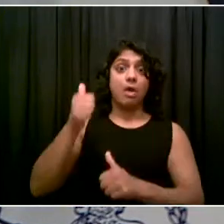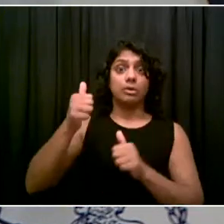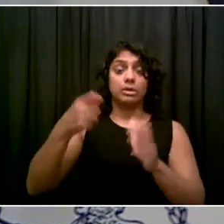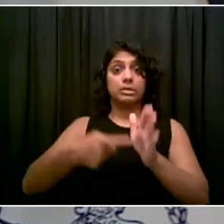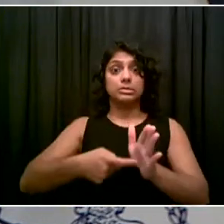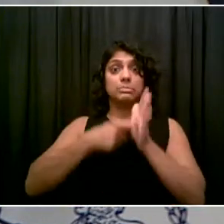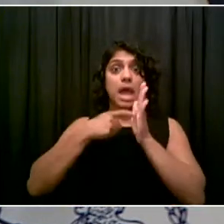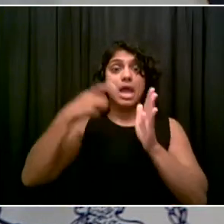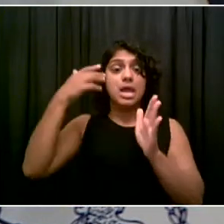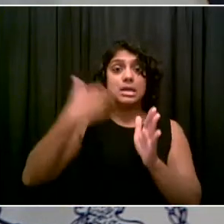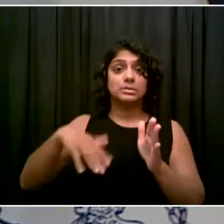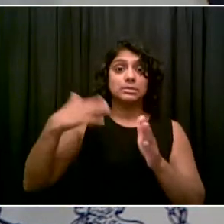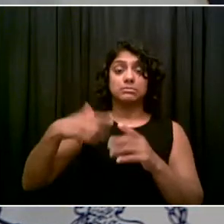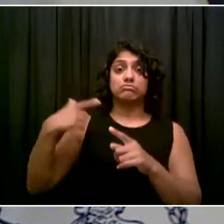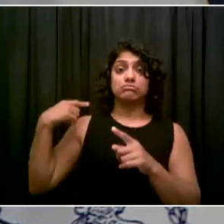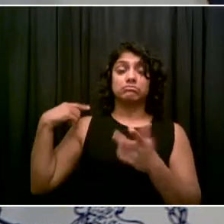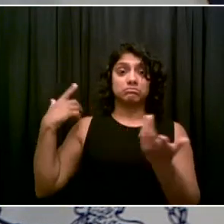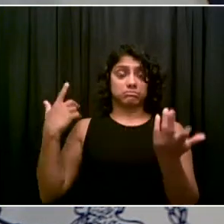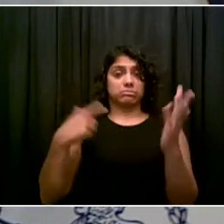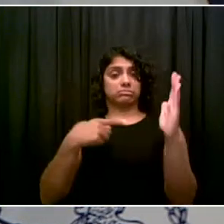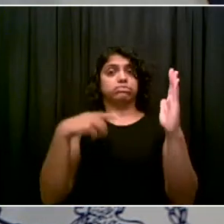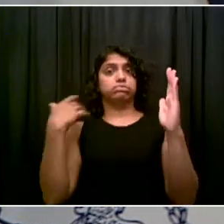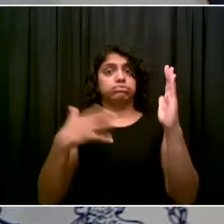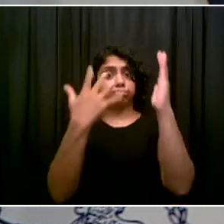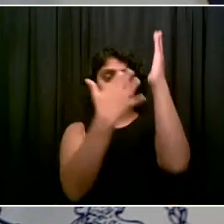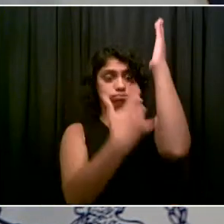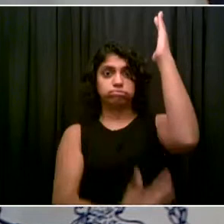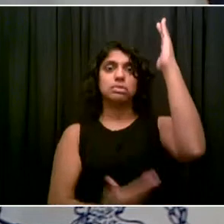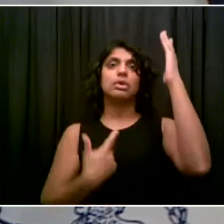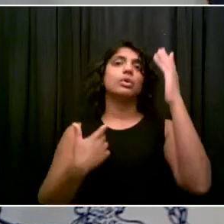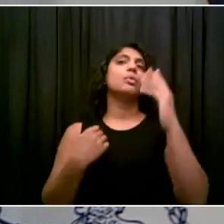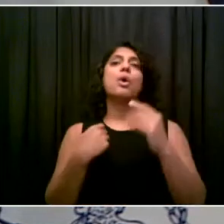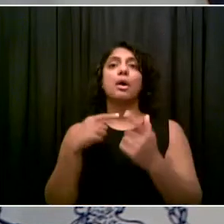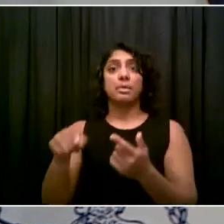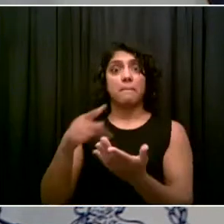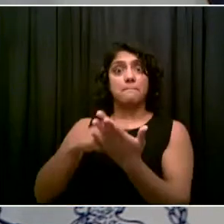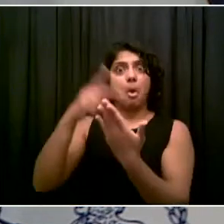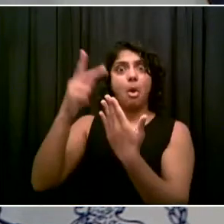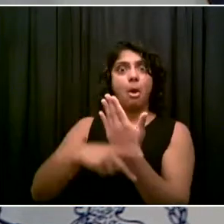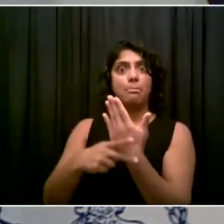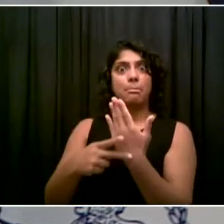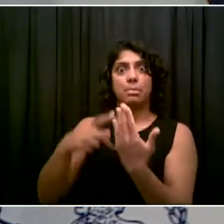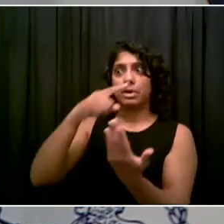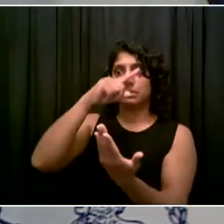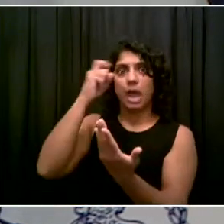FOR PARENTS TO BE IN THEIR HOME SCHOOLS SO WE WERE FOLLOWING THAT DEMAND AND MAKING